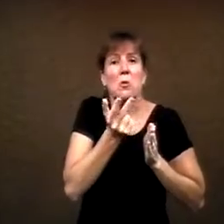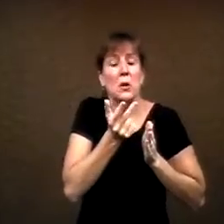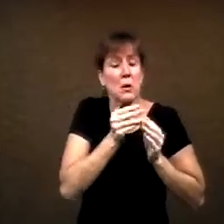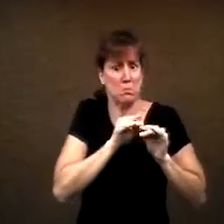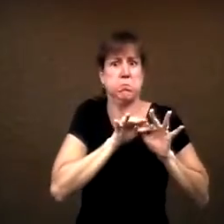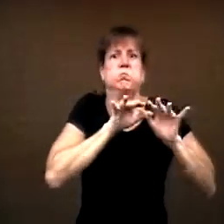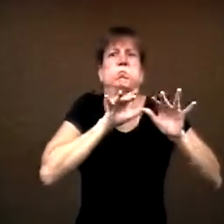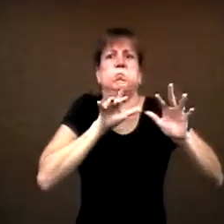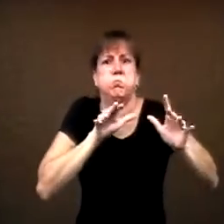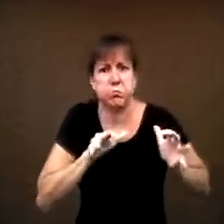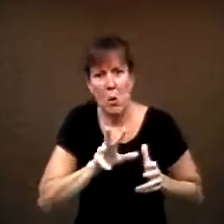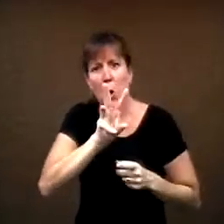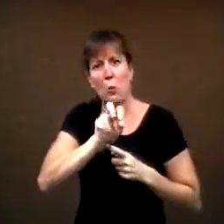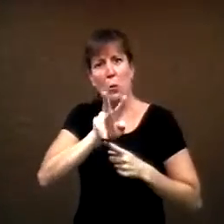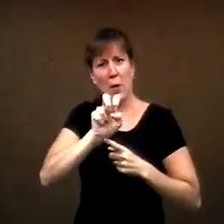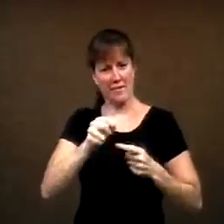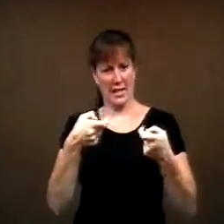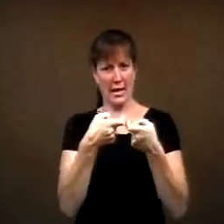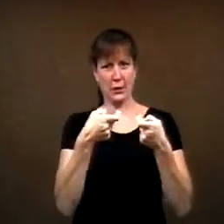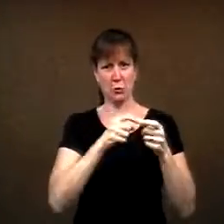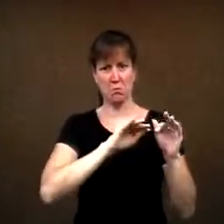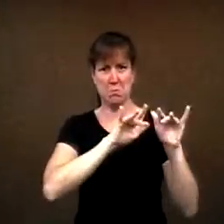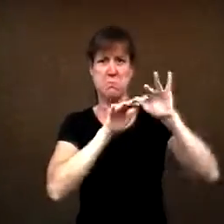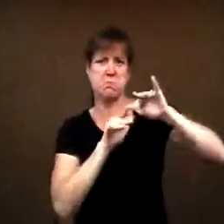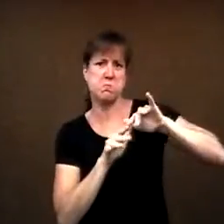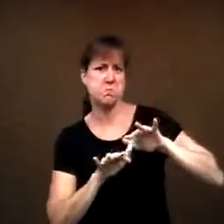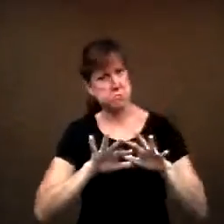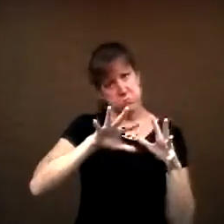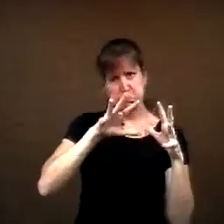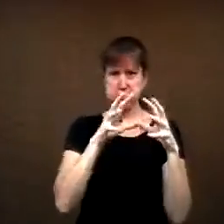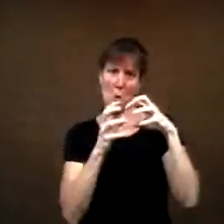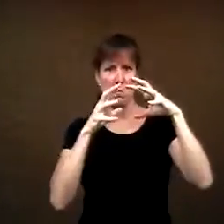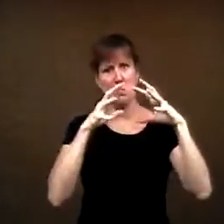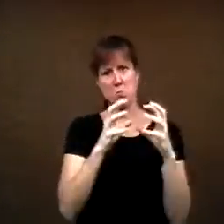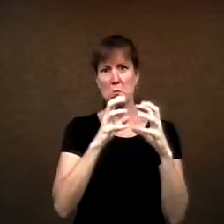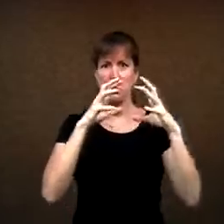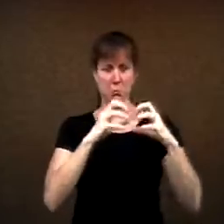or, waves of electrical current, can travel to adjacent cells.